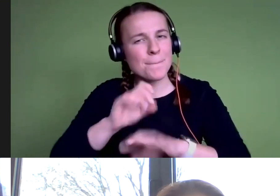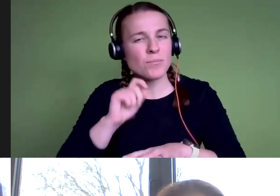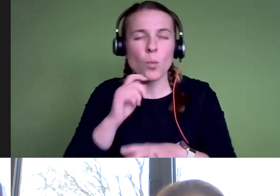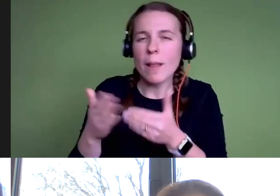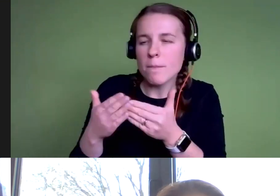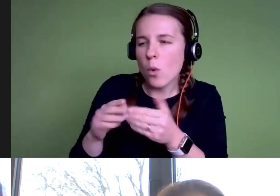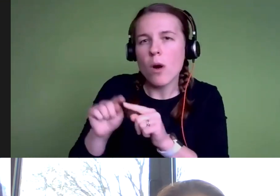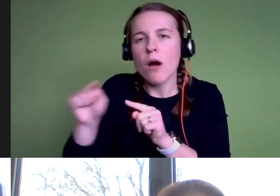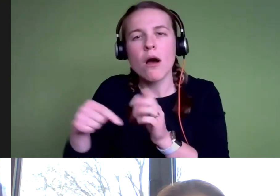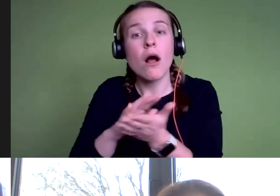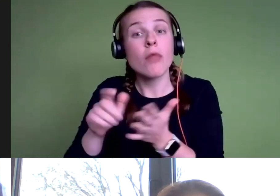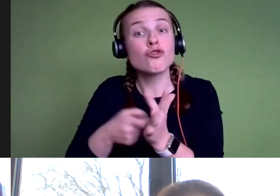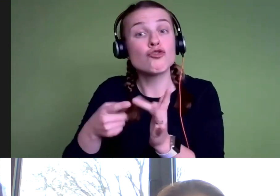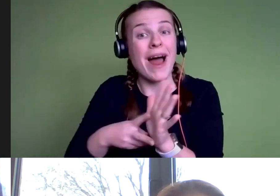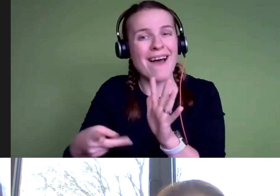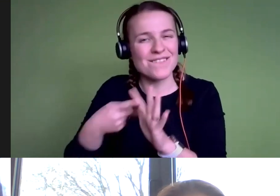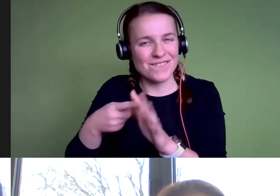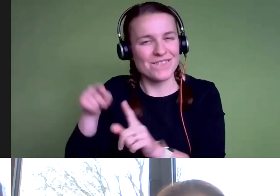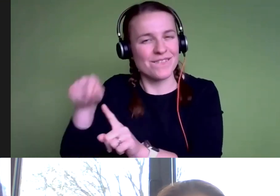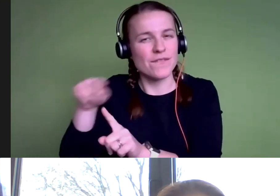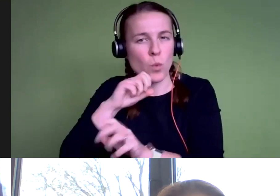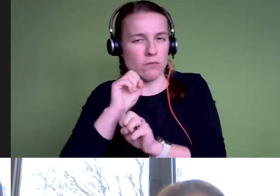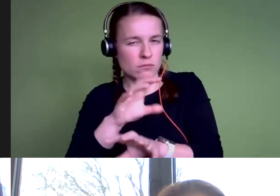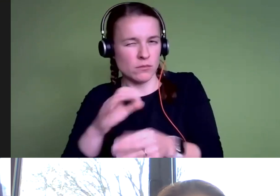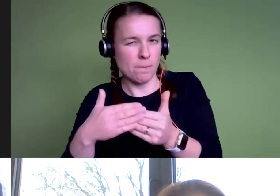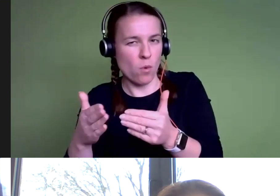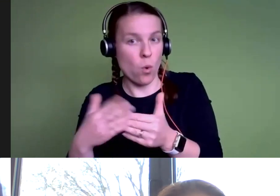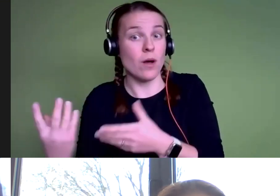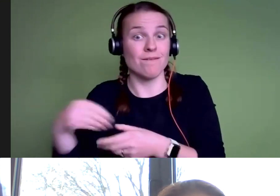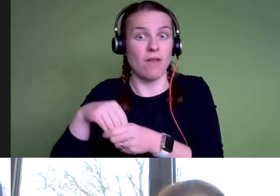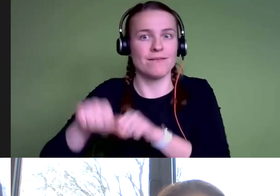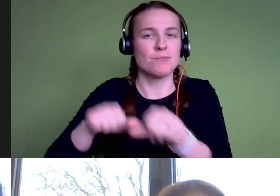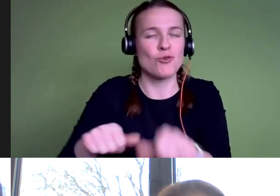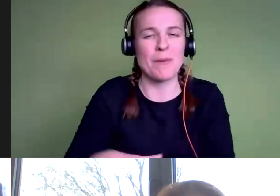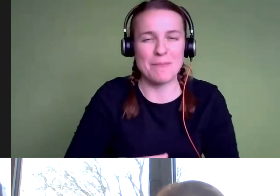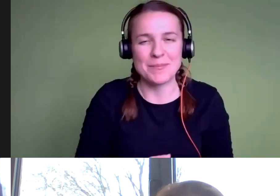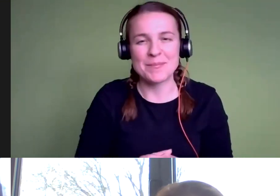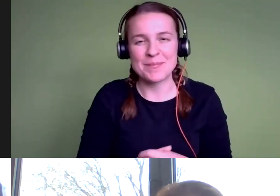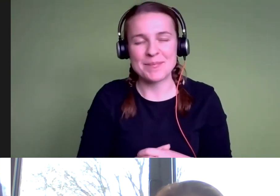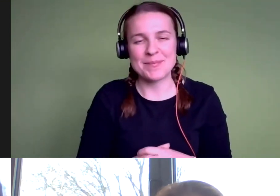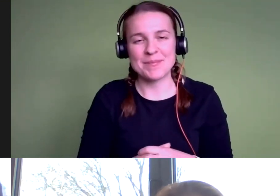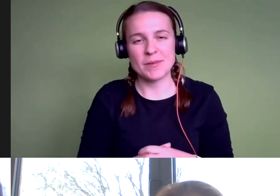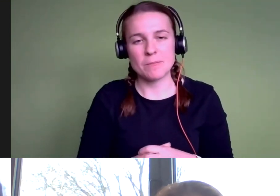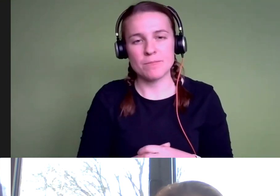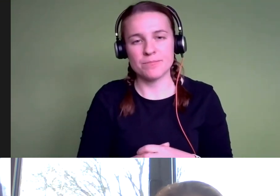And, we are super delighted to have each of these partners talking to us, and we will be hearing more